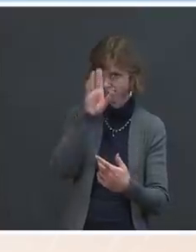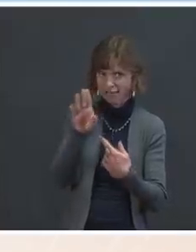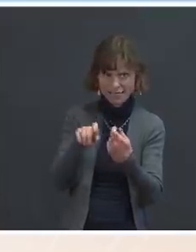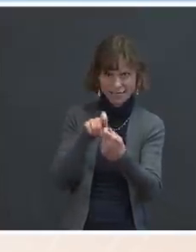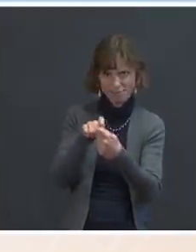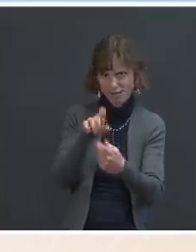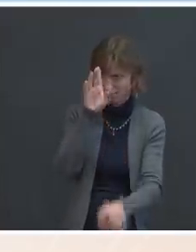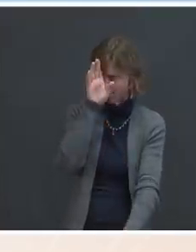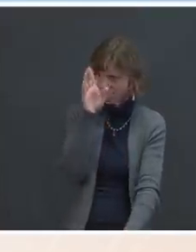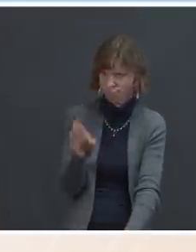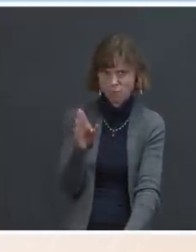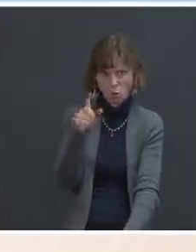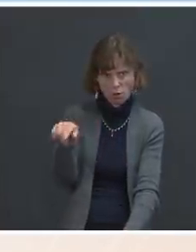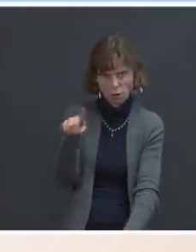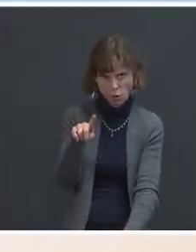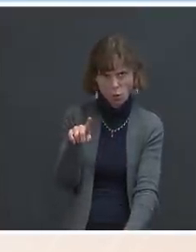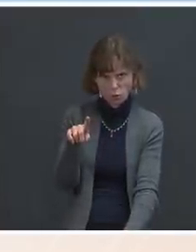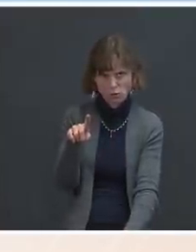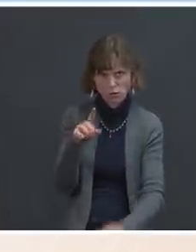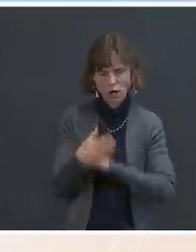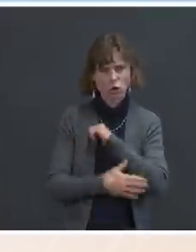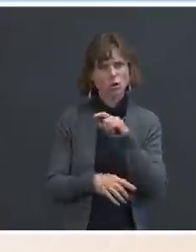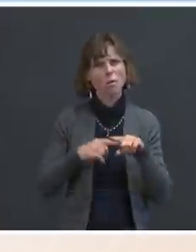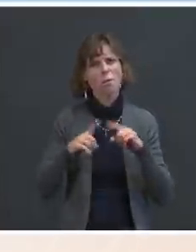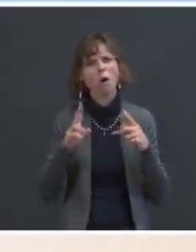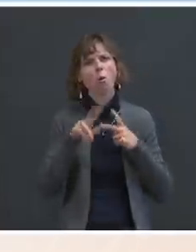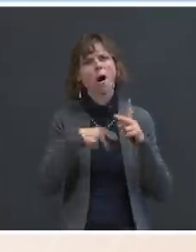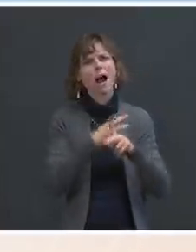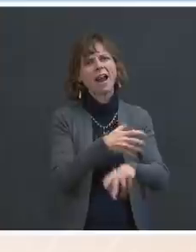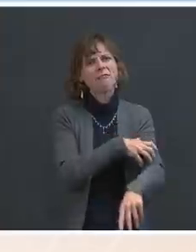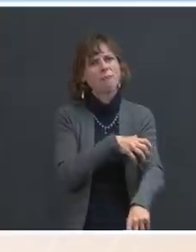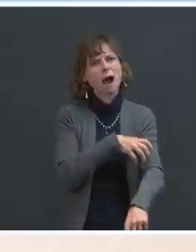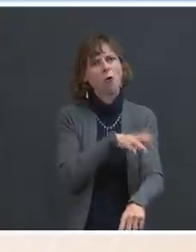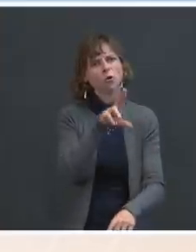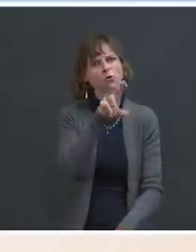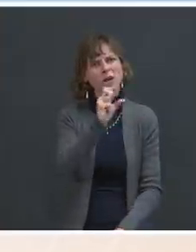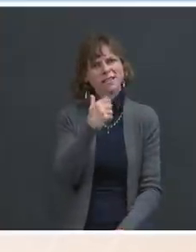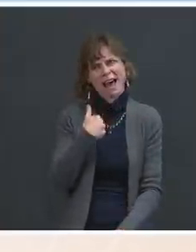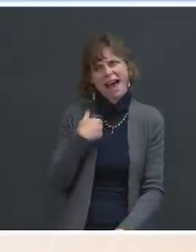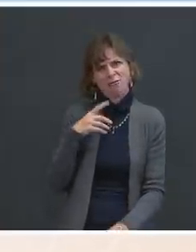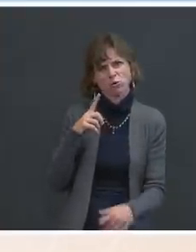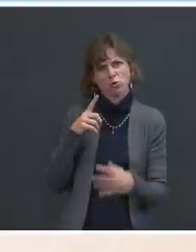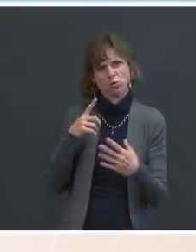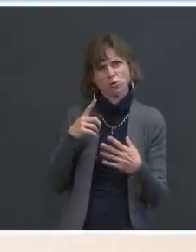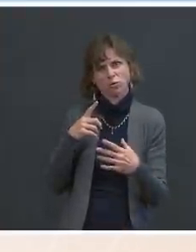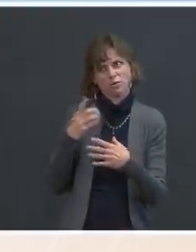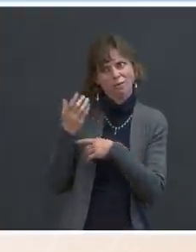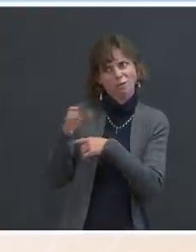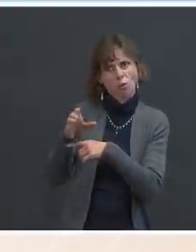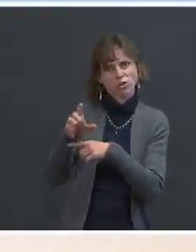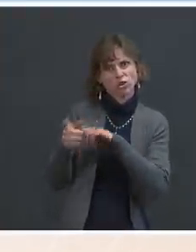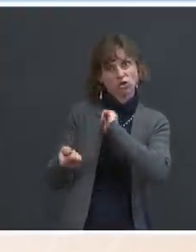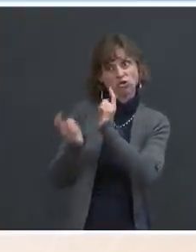actually have to effect change in those countries? Like what -- what exactly can you do to --